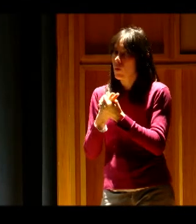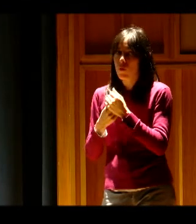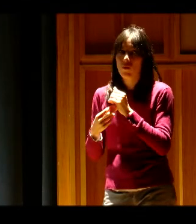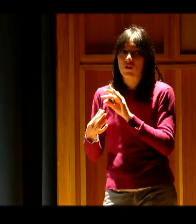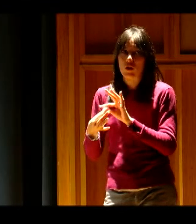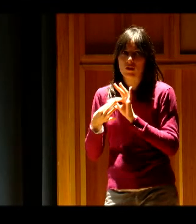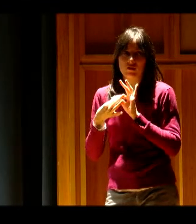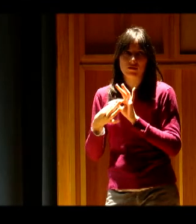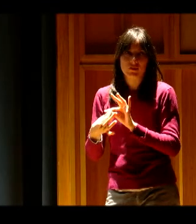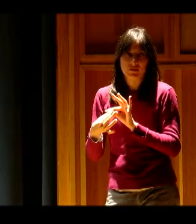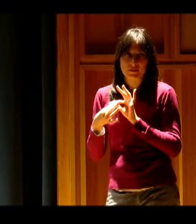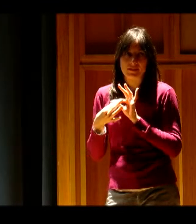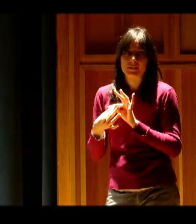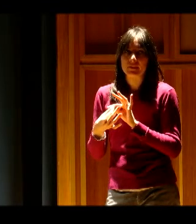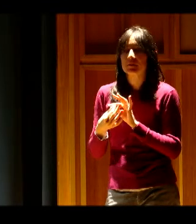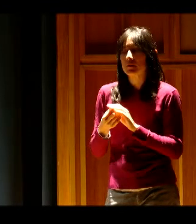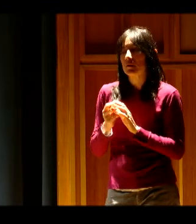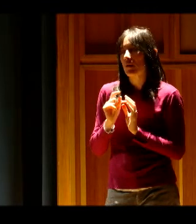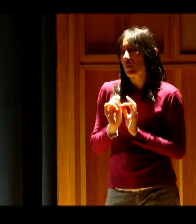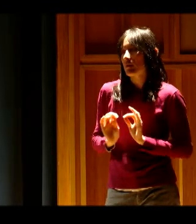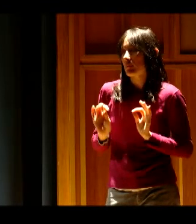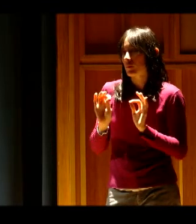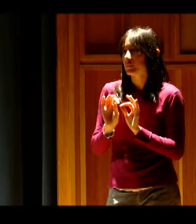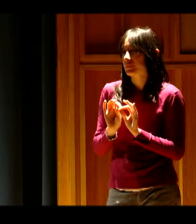So that was really, really important to me.